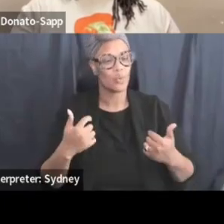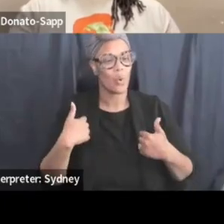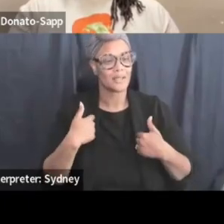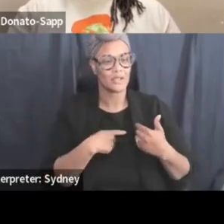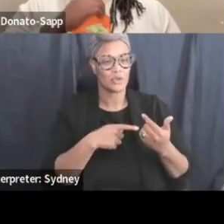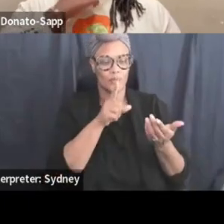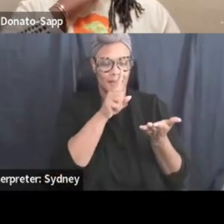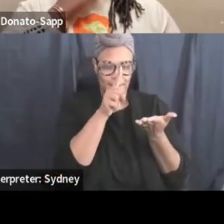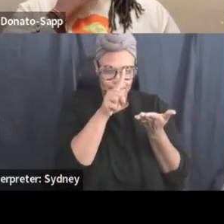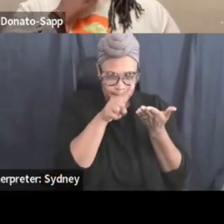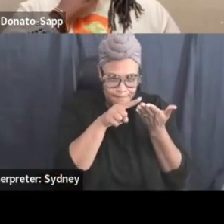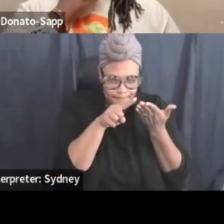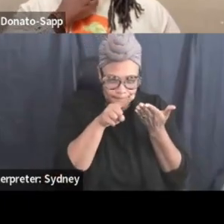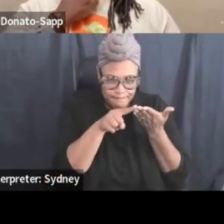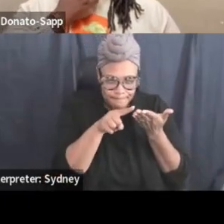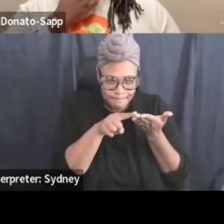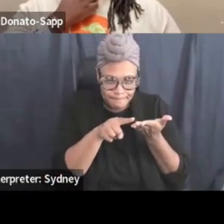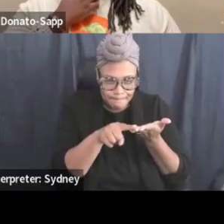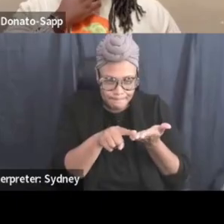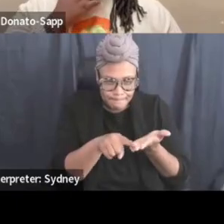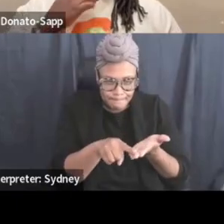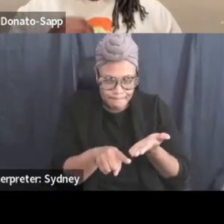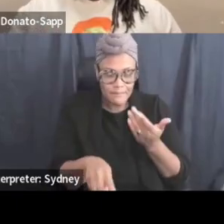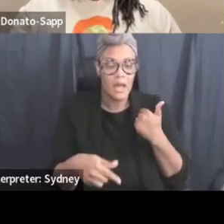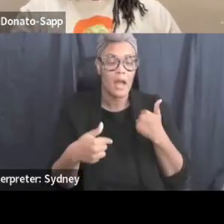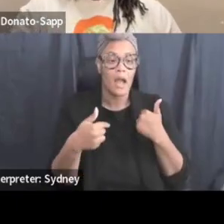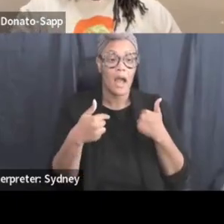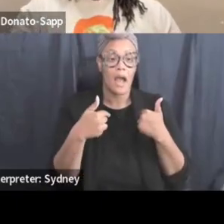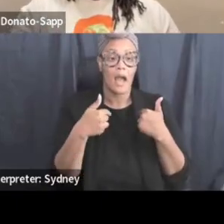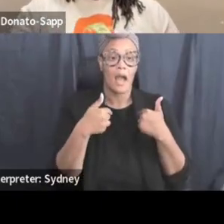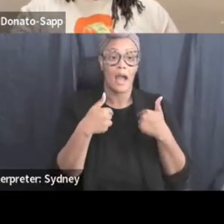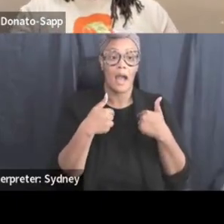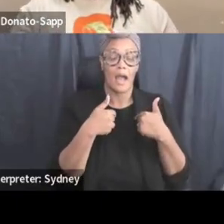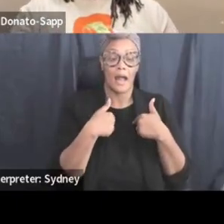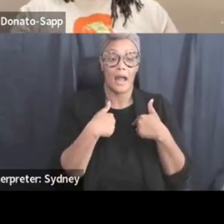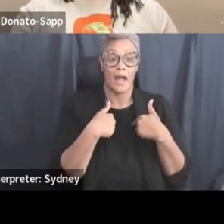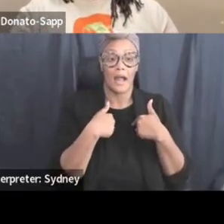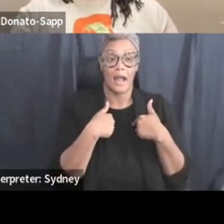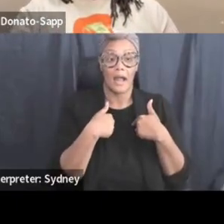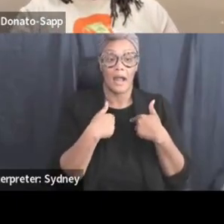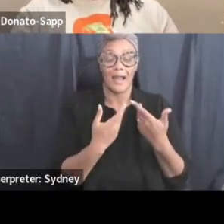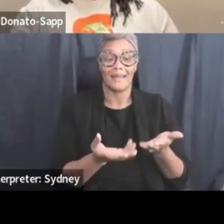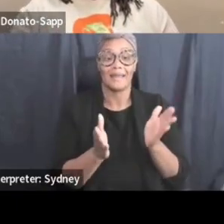Um, and I'm going to ask that we can interrogate two things at the same time that are they seem